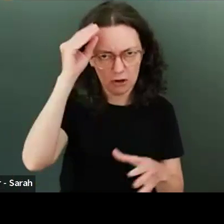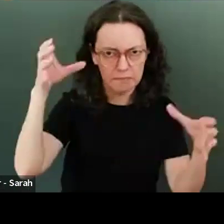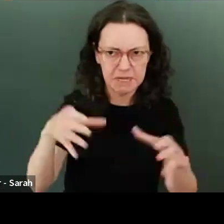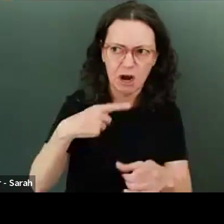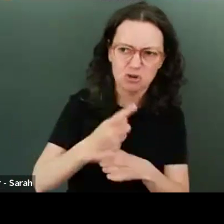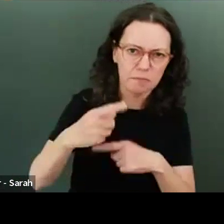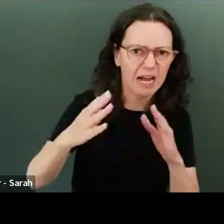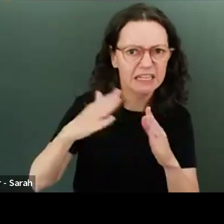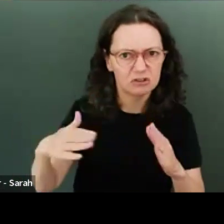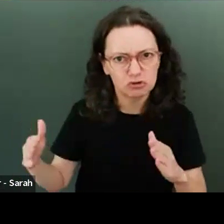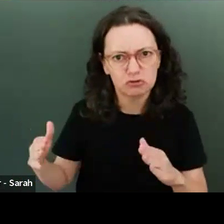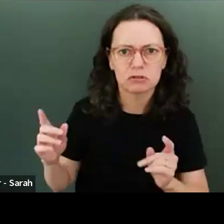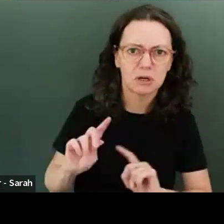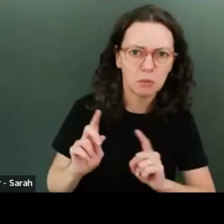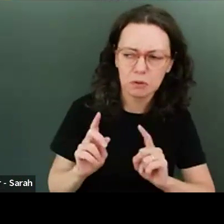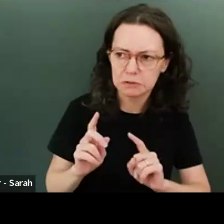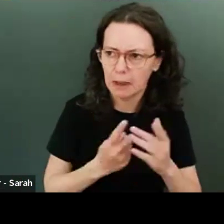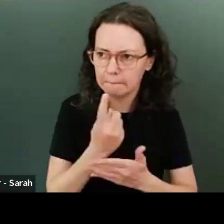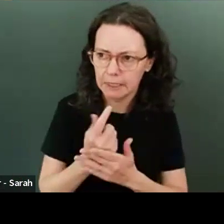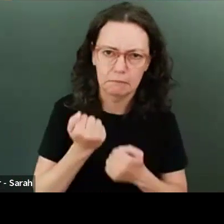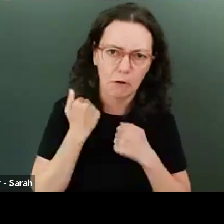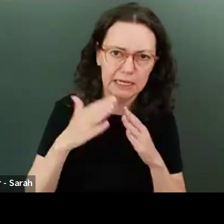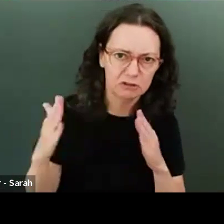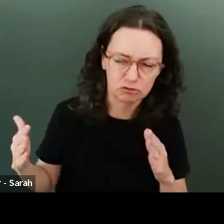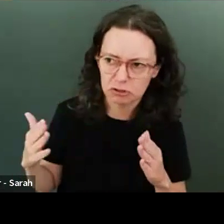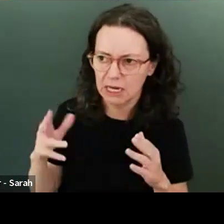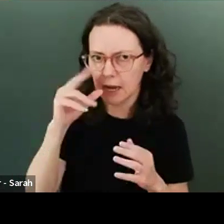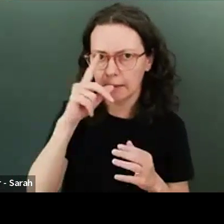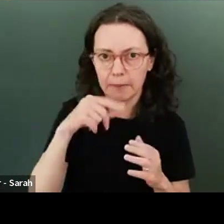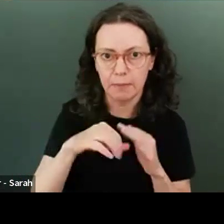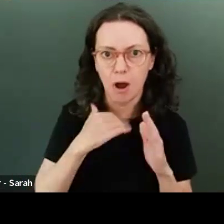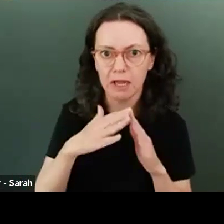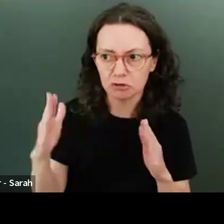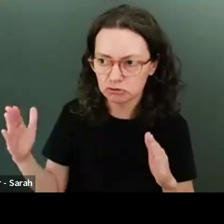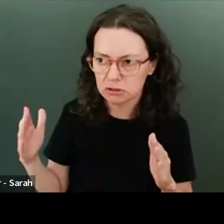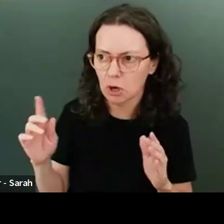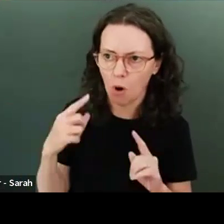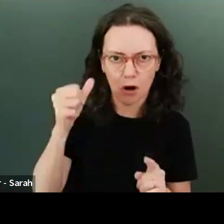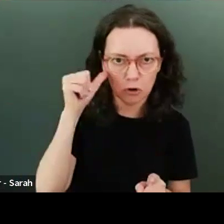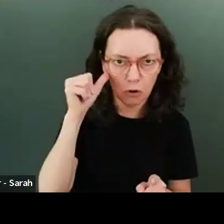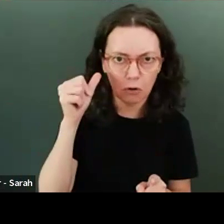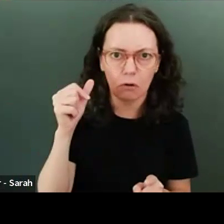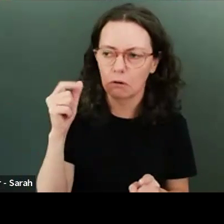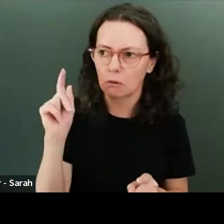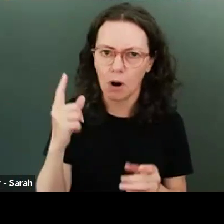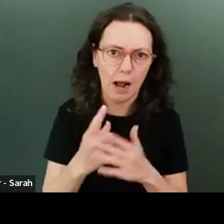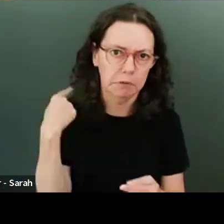that we can assist with for young people and and probably sharing our